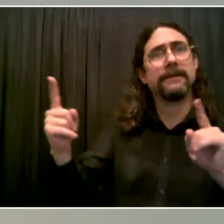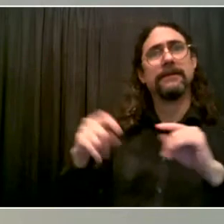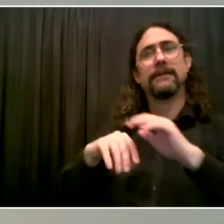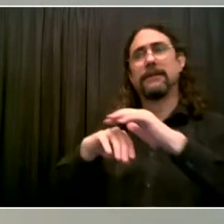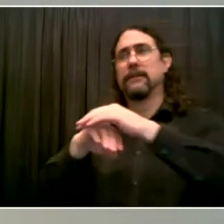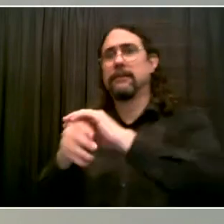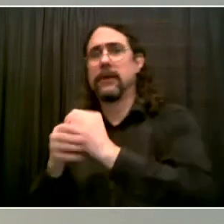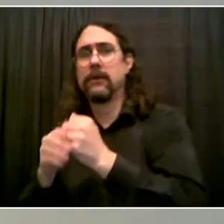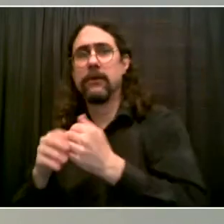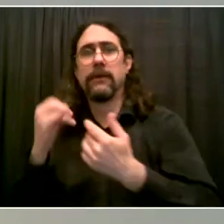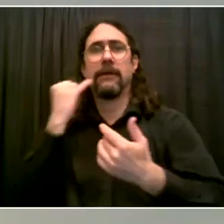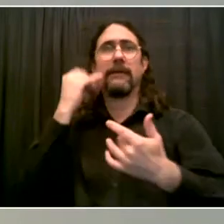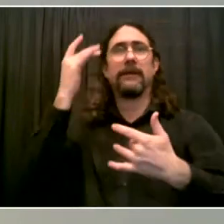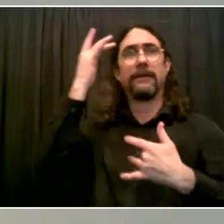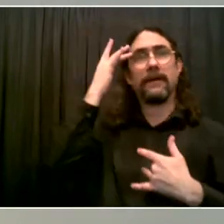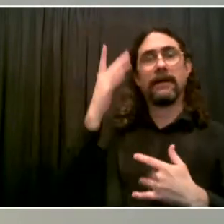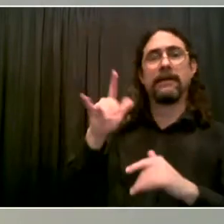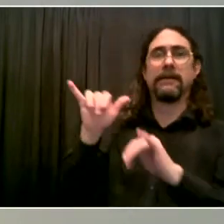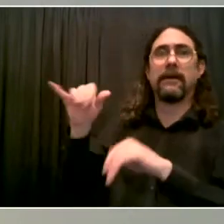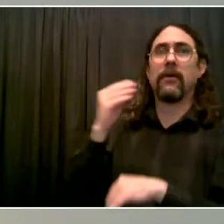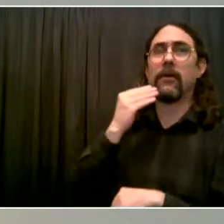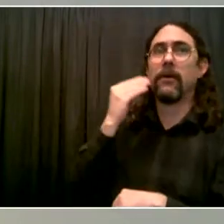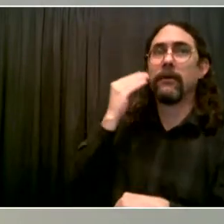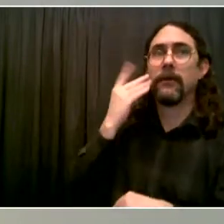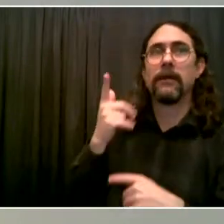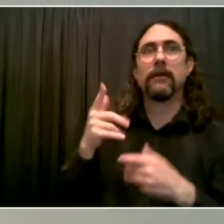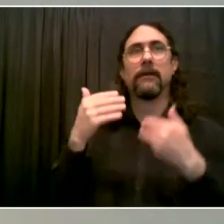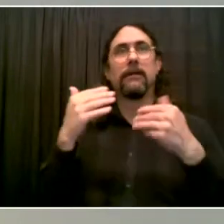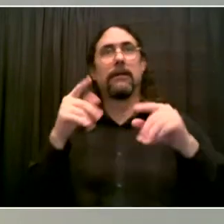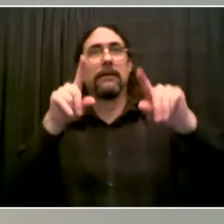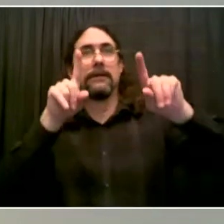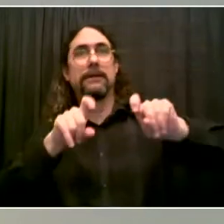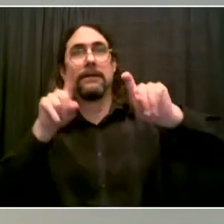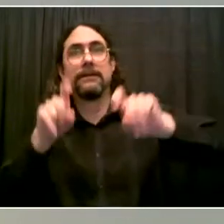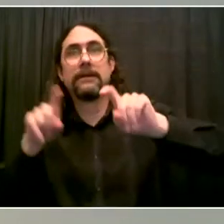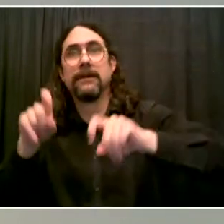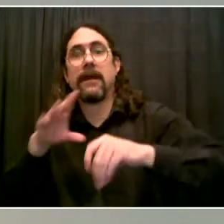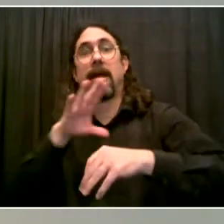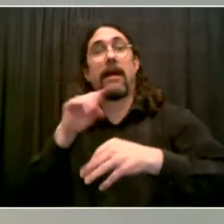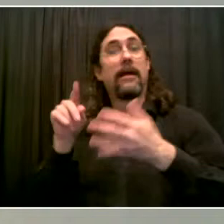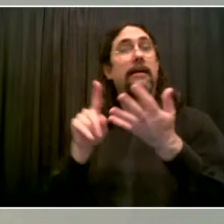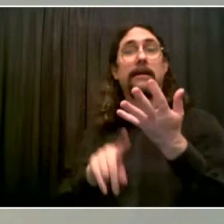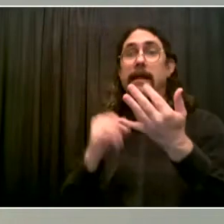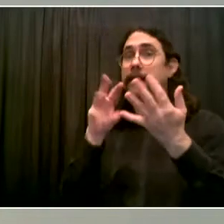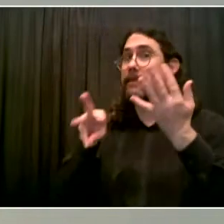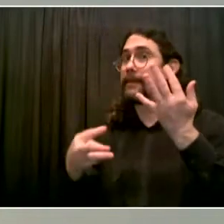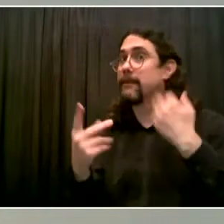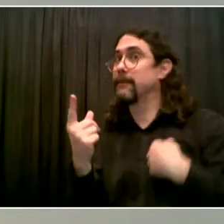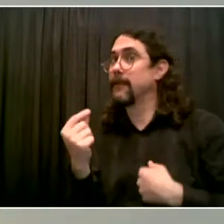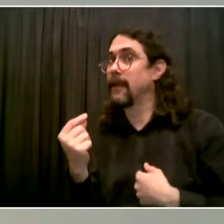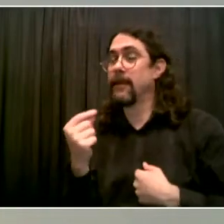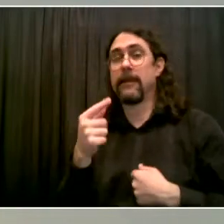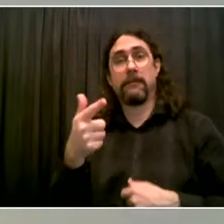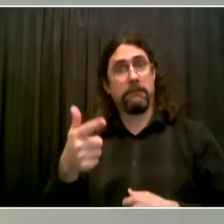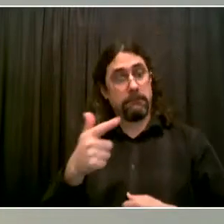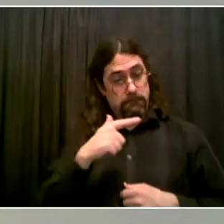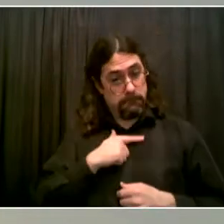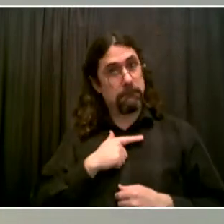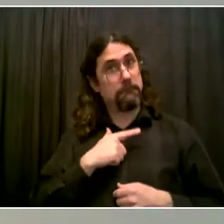MAINTAINING PHYSISIL CA DISTANCE, HANDWASHING, STAYNGHIF YOU ARE ILL. GETTING TESTED